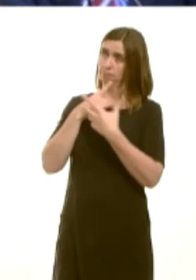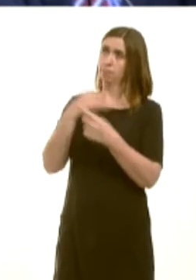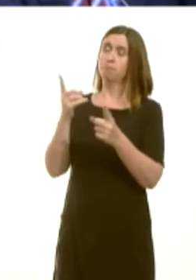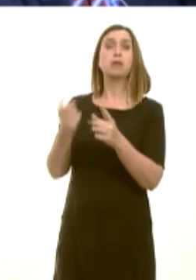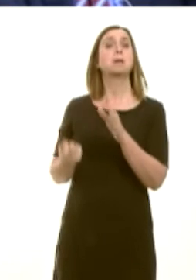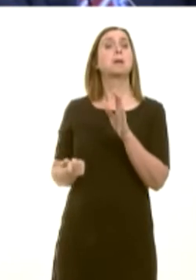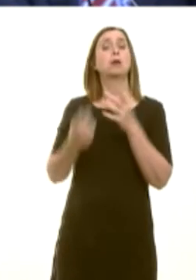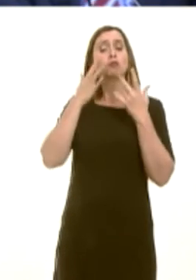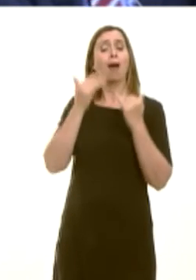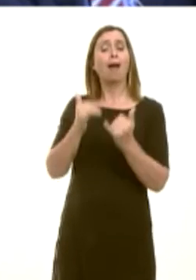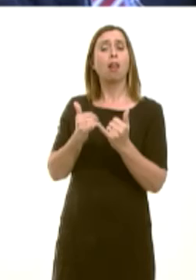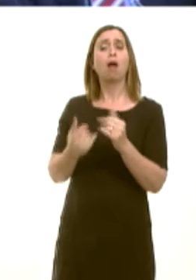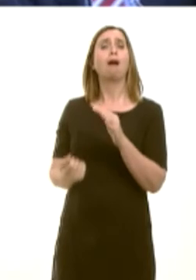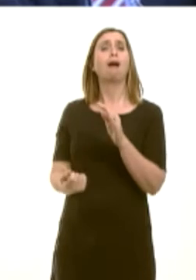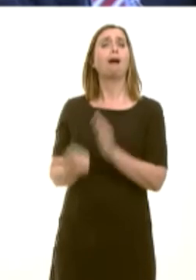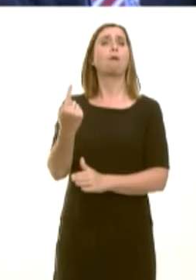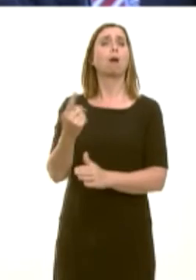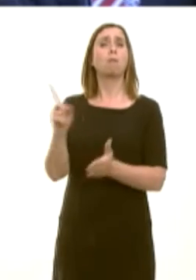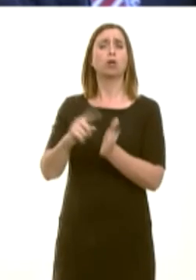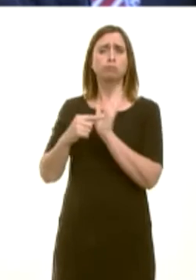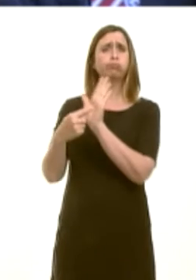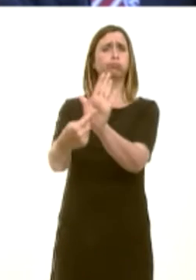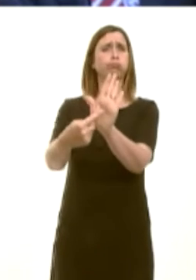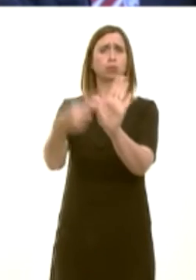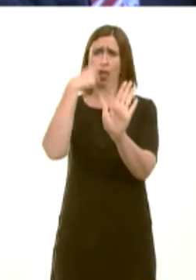of the project, that is, the trial itself, and afterwards, there will be a statement